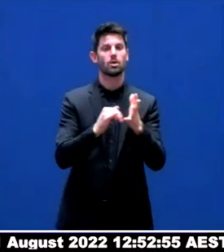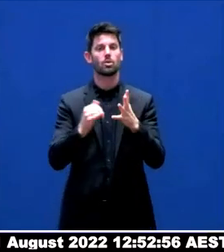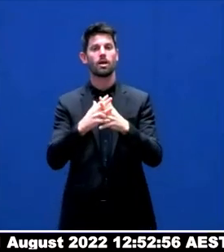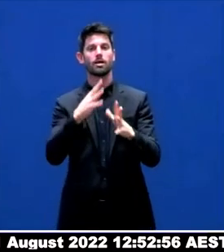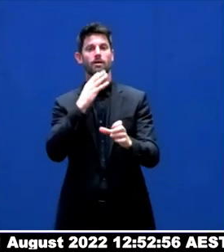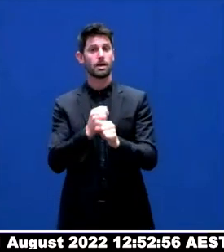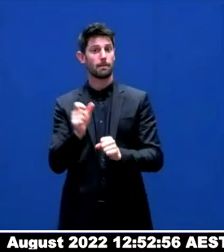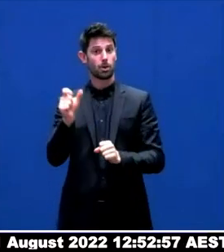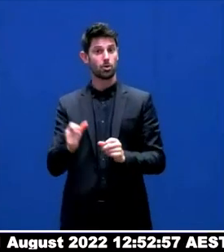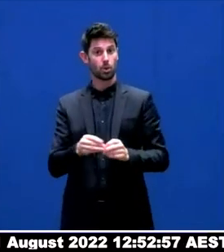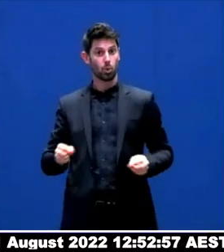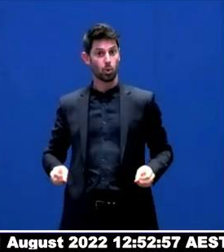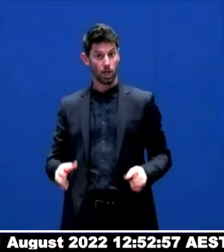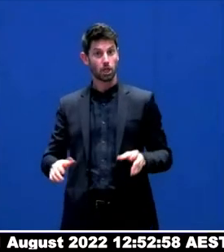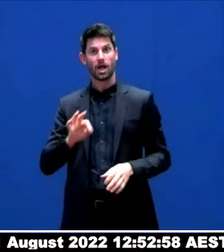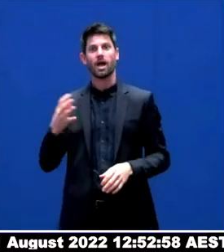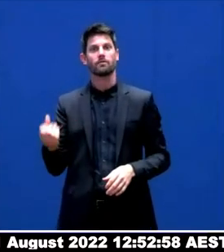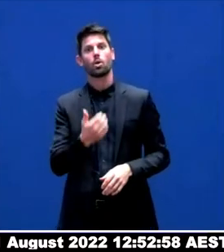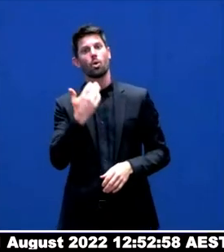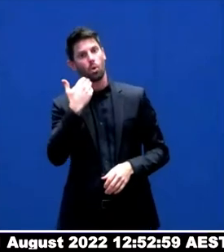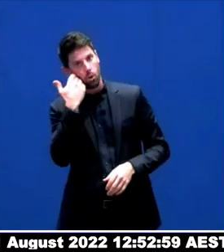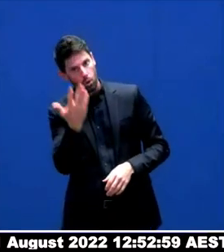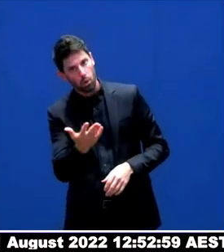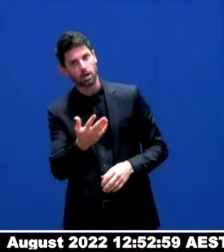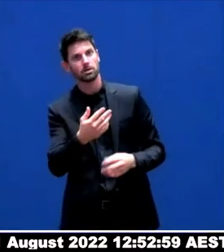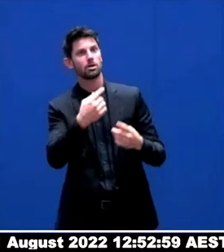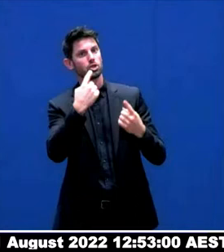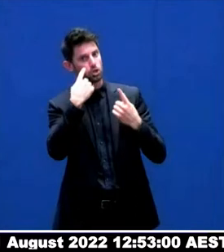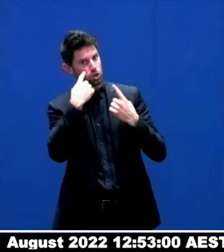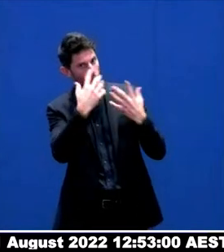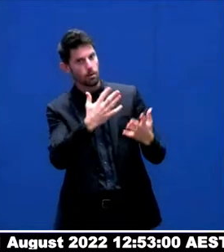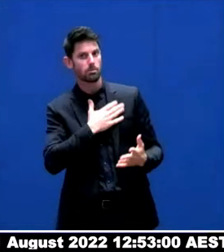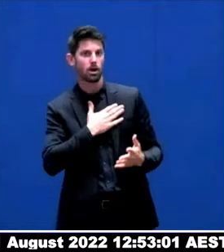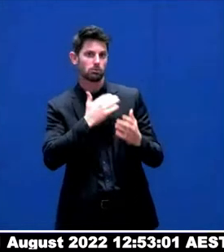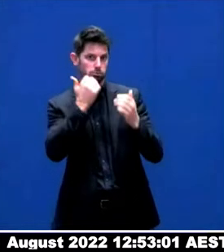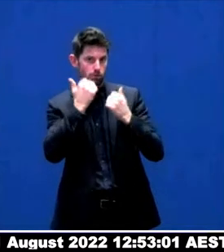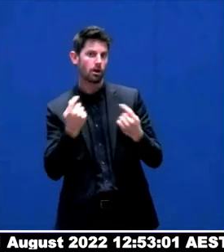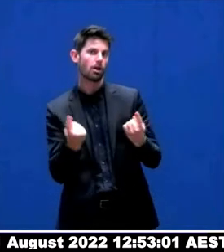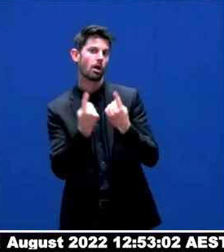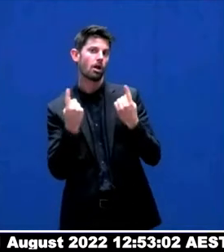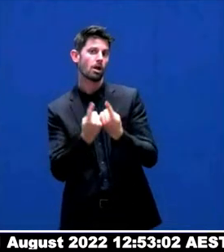need to continually prove that they need access - an accessible house. Yes, I can absolutely take that on notice.